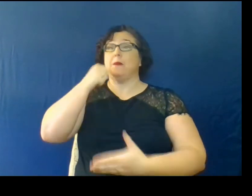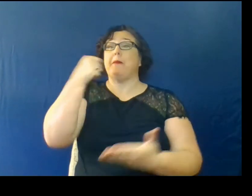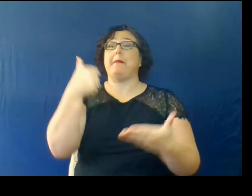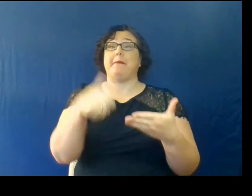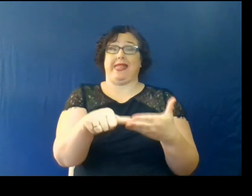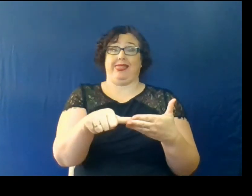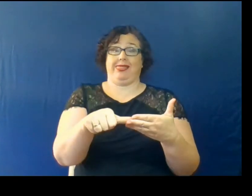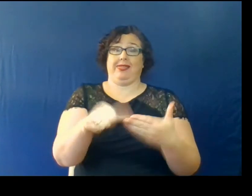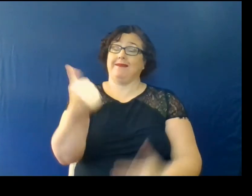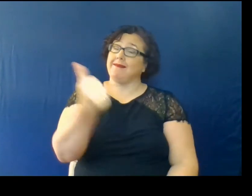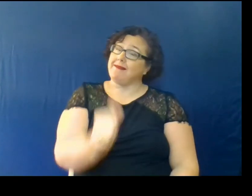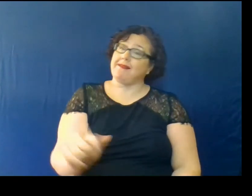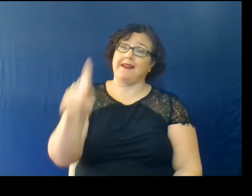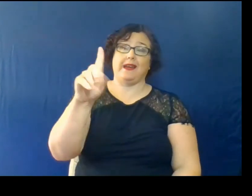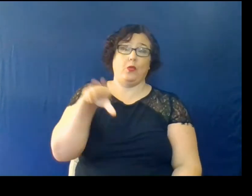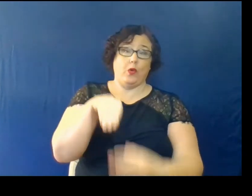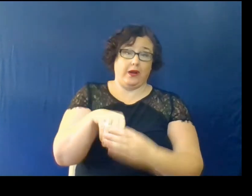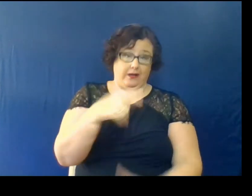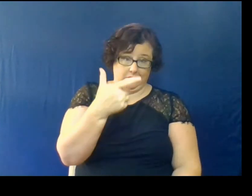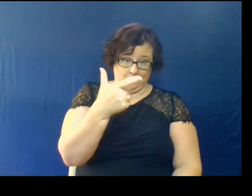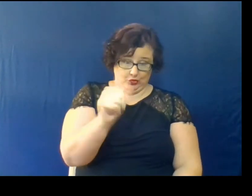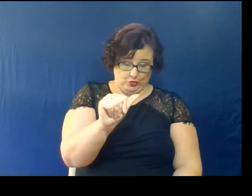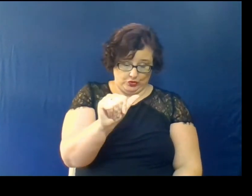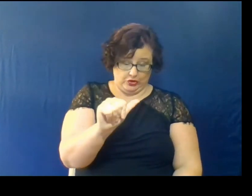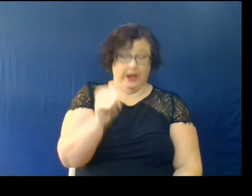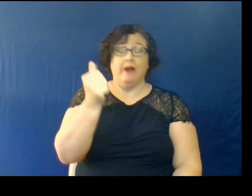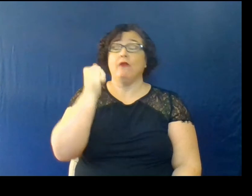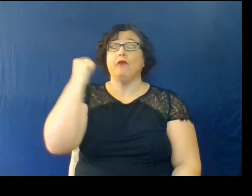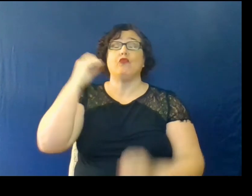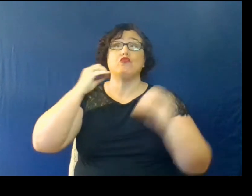for any reason or no reason at all can request an absentee ballot be mailed to their house or